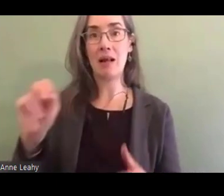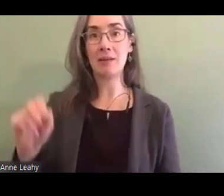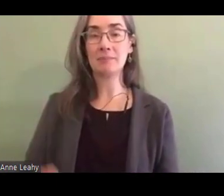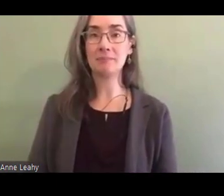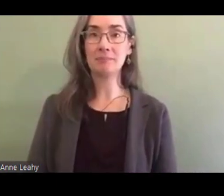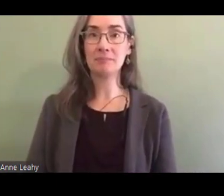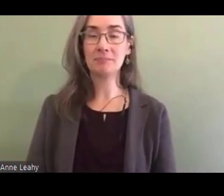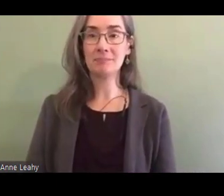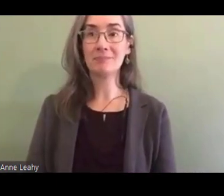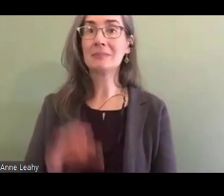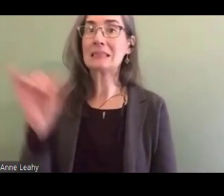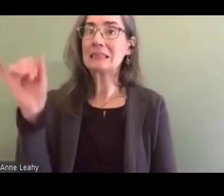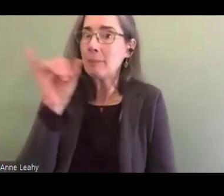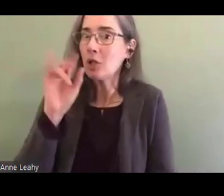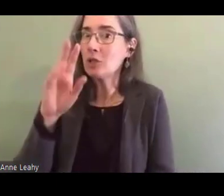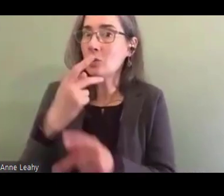on a similar sort of case.